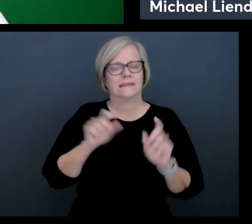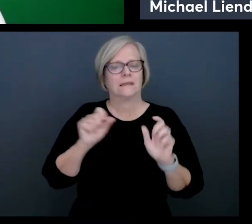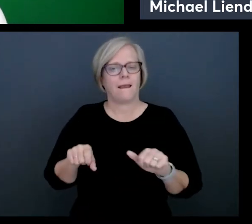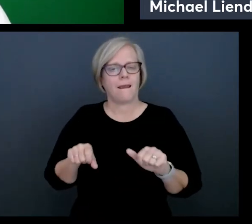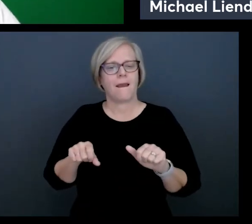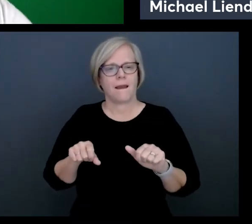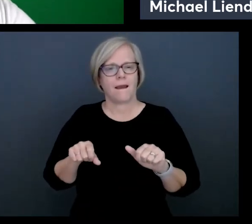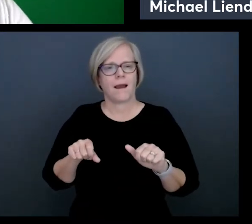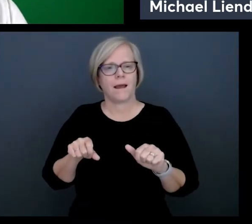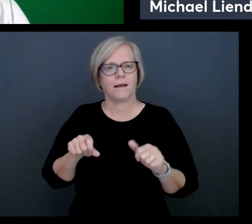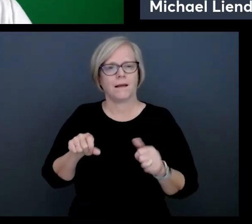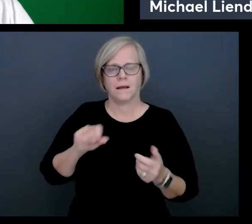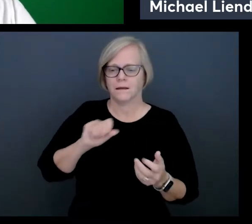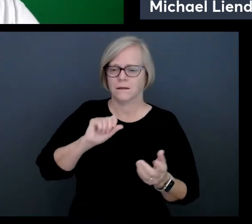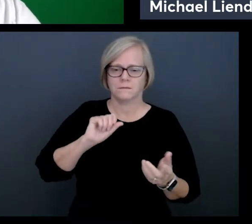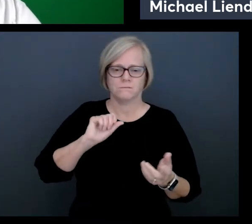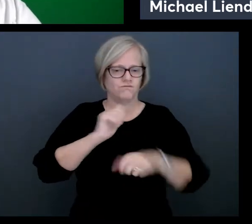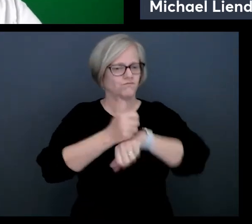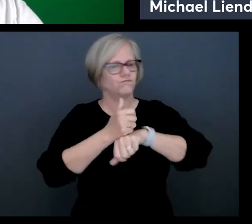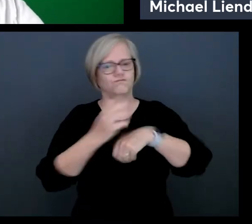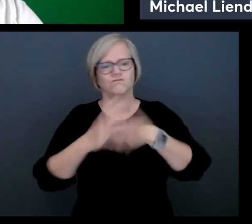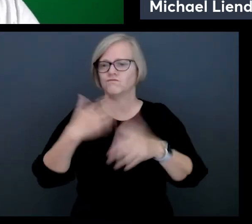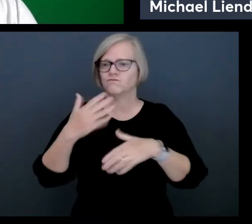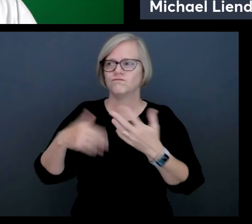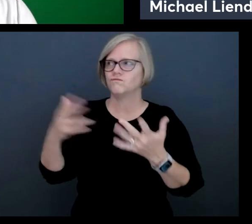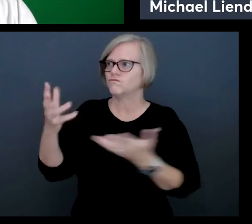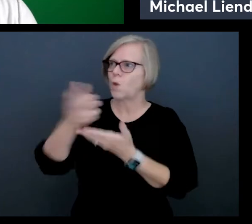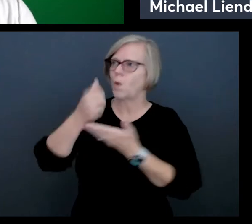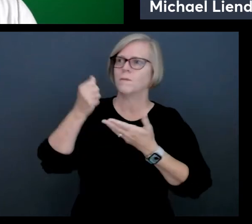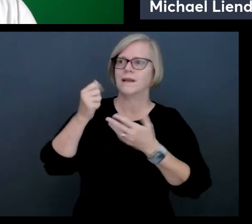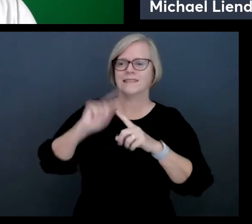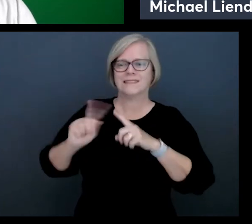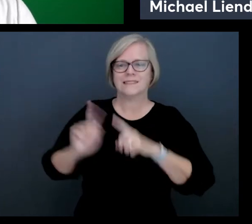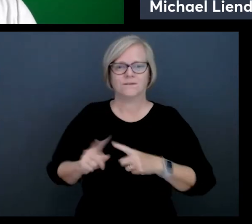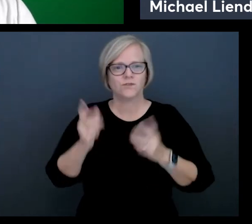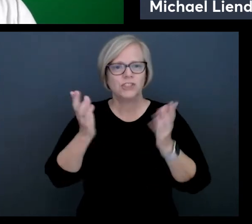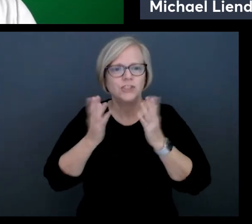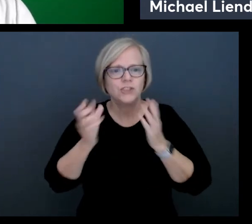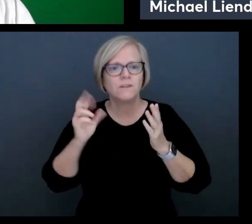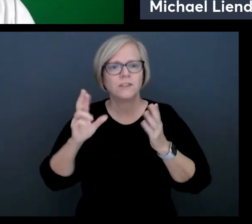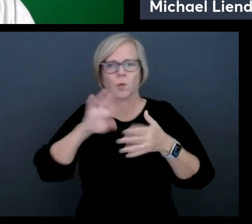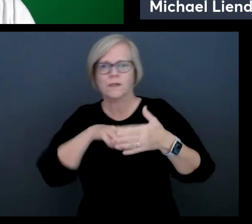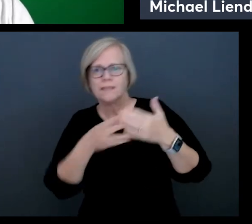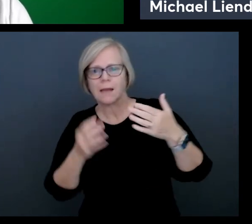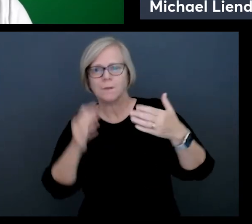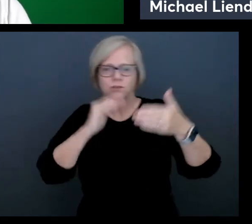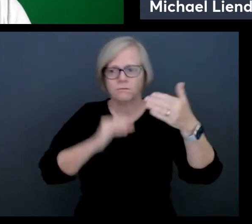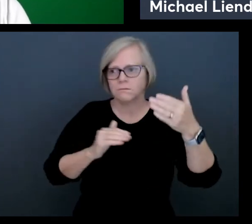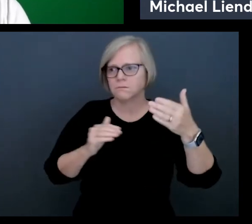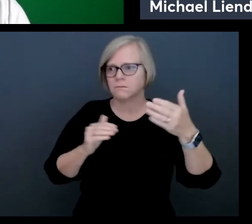and then also, the ability to just simply spin up different services or tables